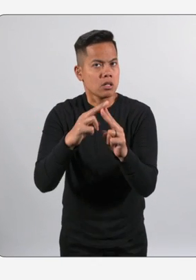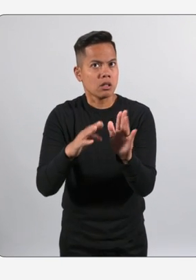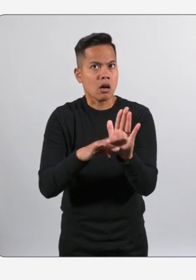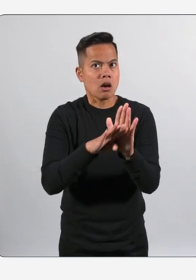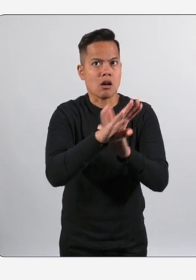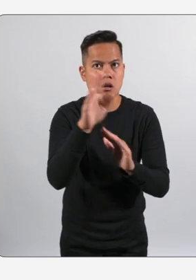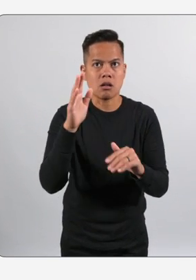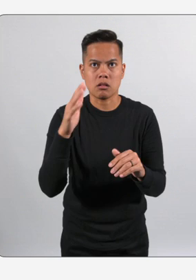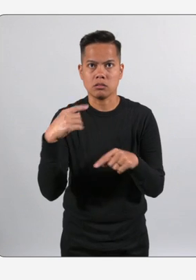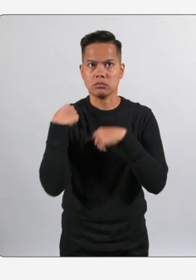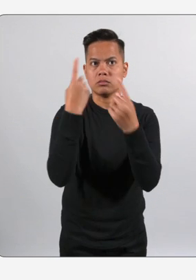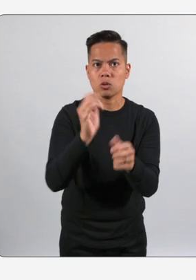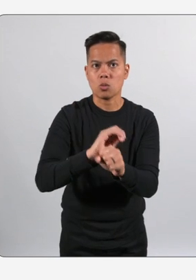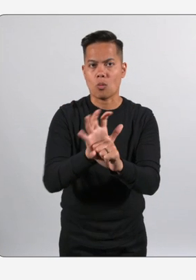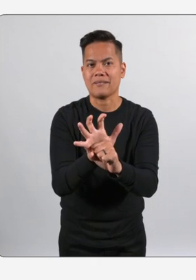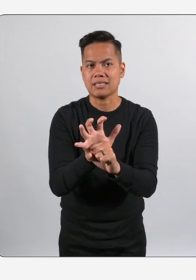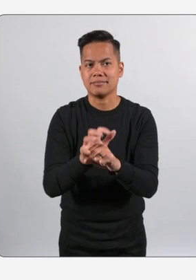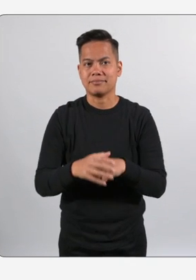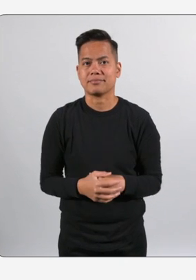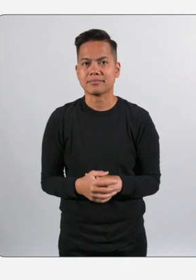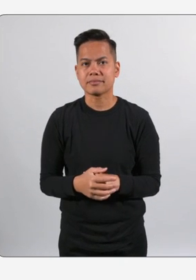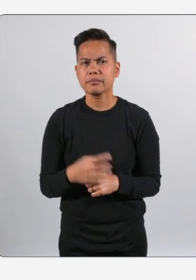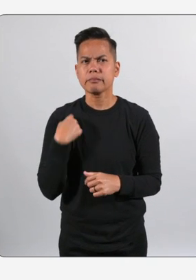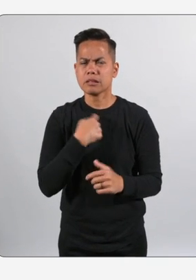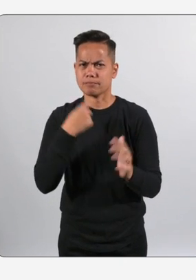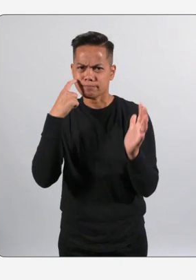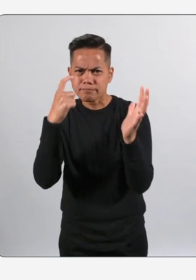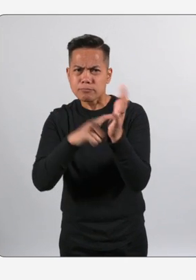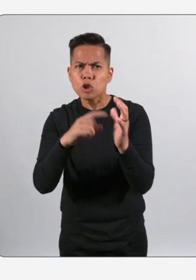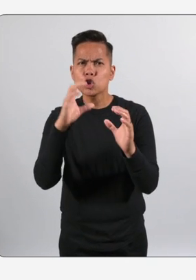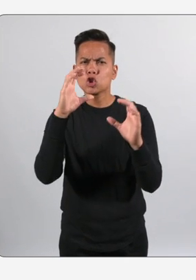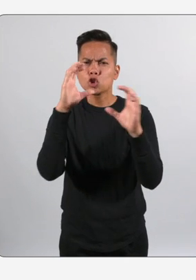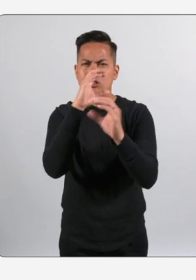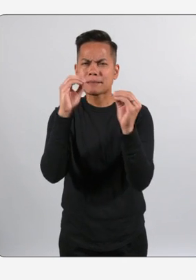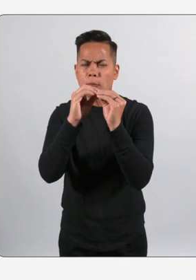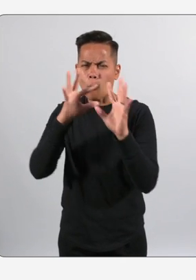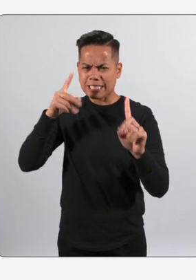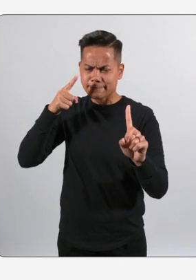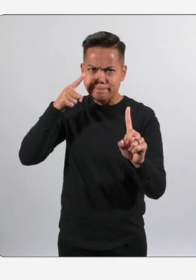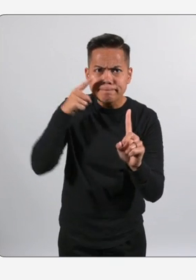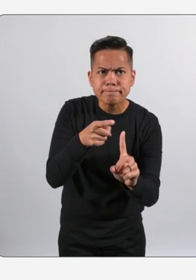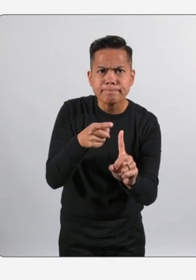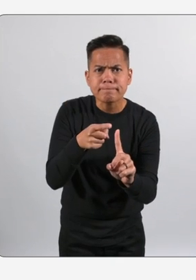Covid. And we're seeing searches that are more refined and more specific. Consumers aren’t just looking